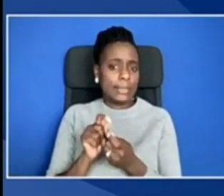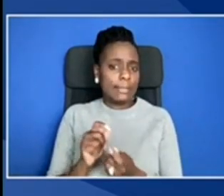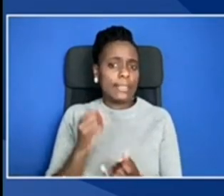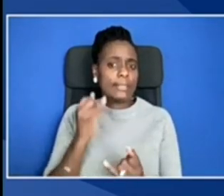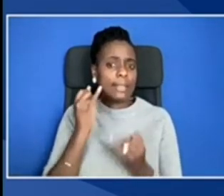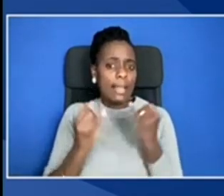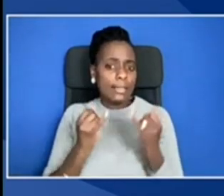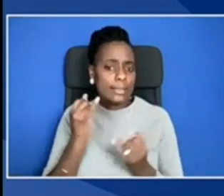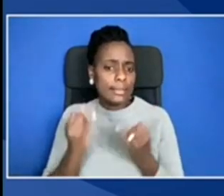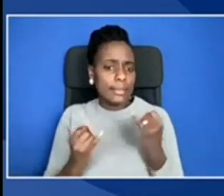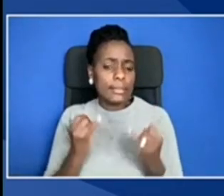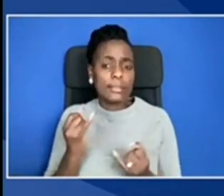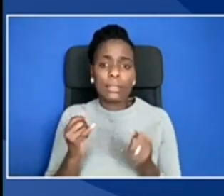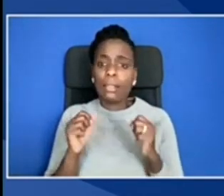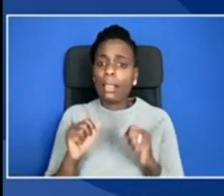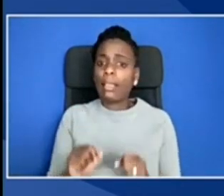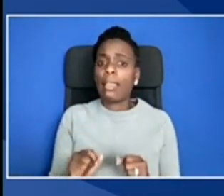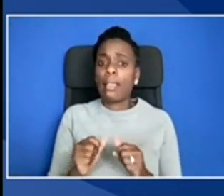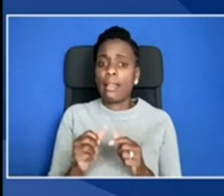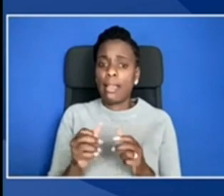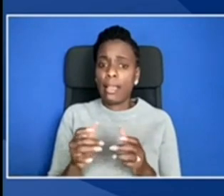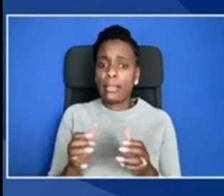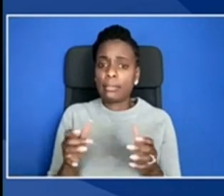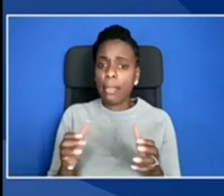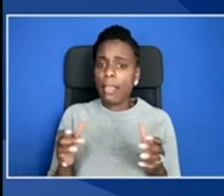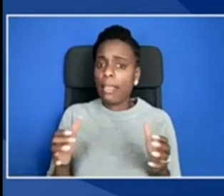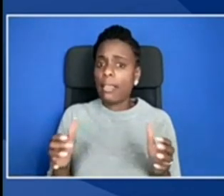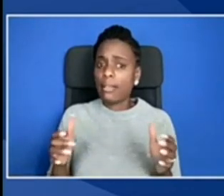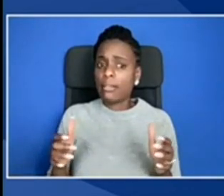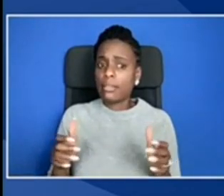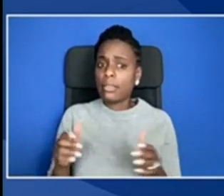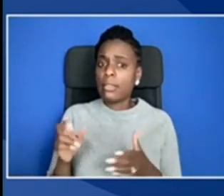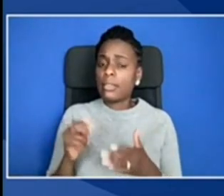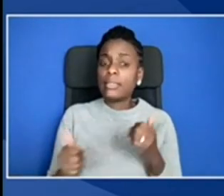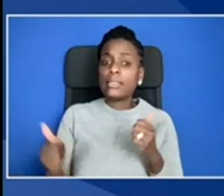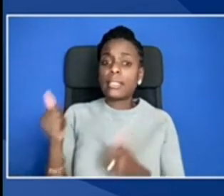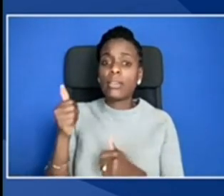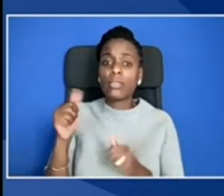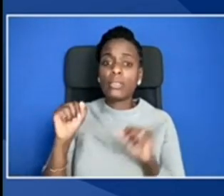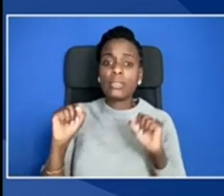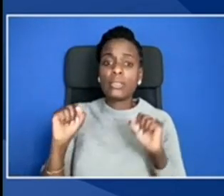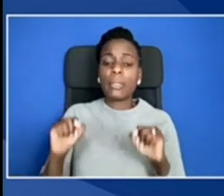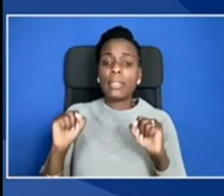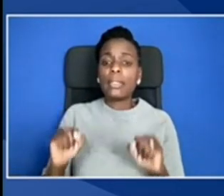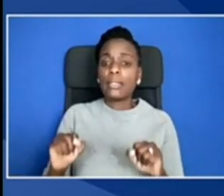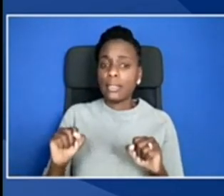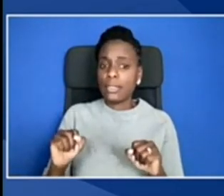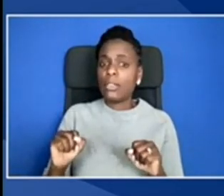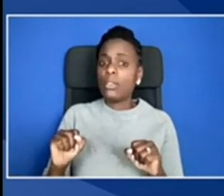could expand the Secretary's ability on waiver decisions.